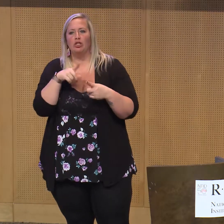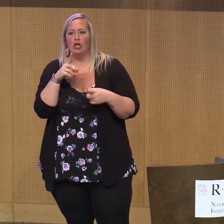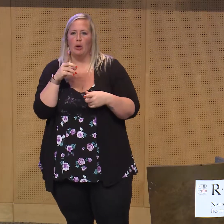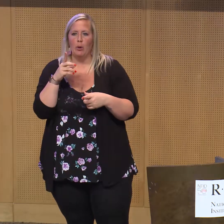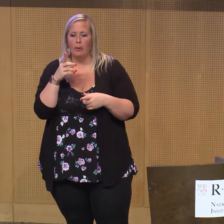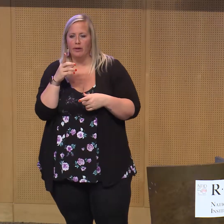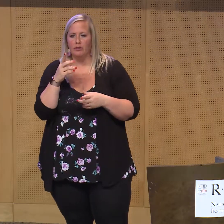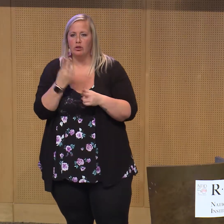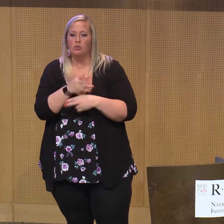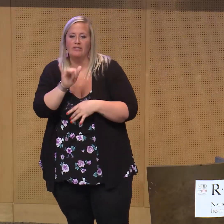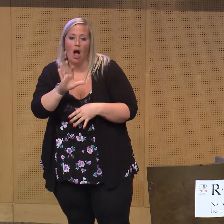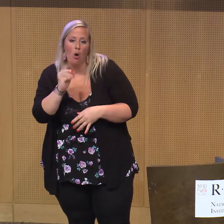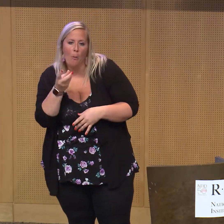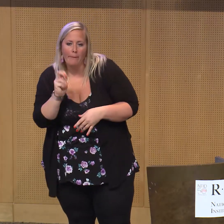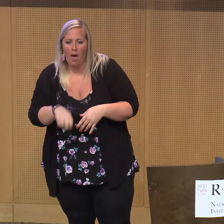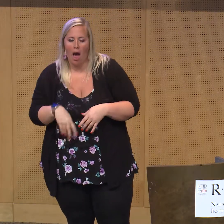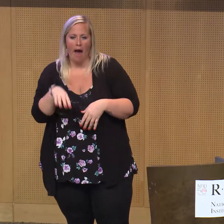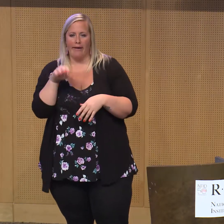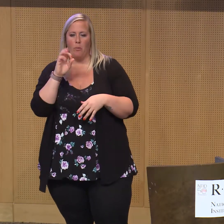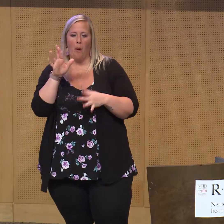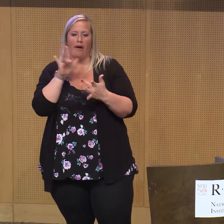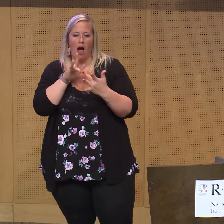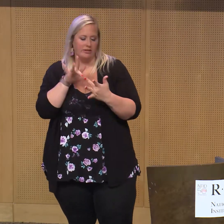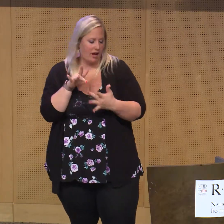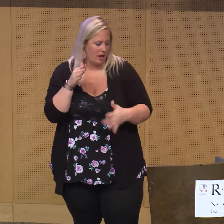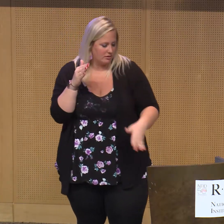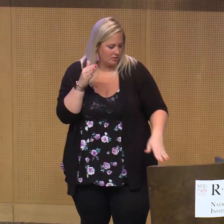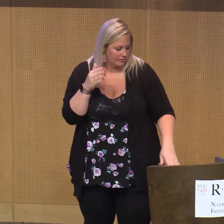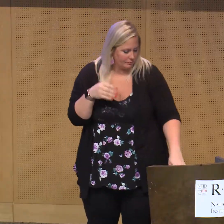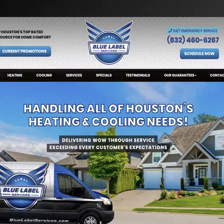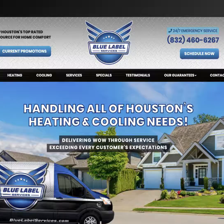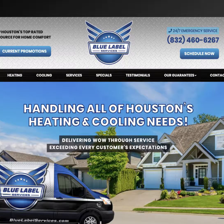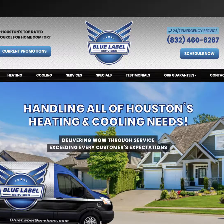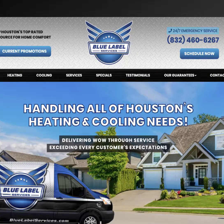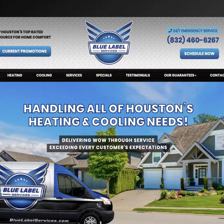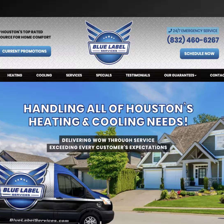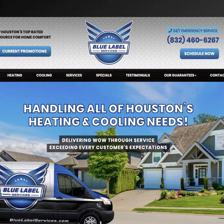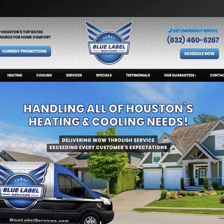it's to get customers to do something-- utilize a coupon or fill out a form.